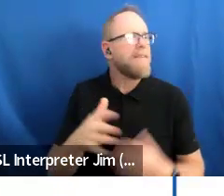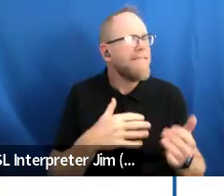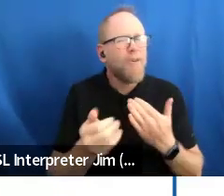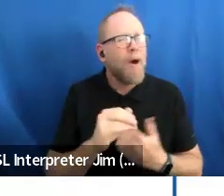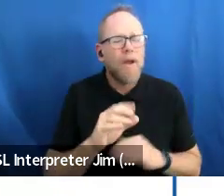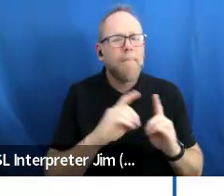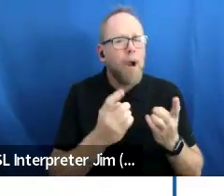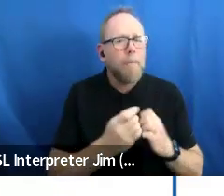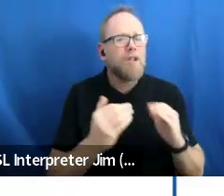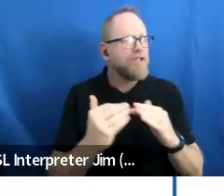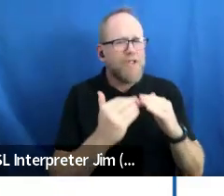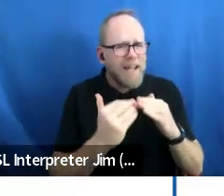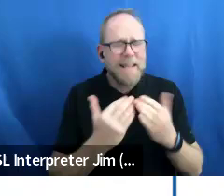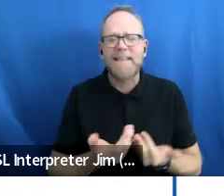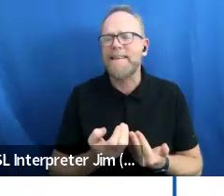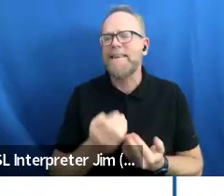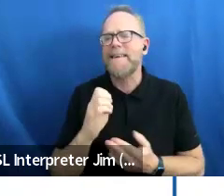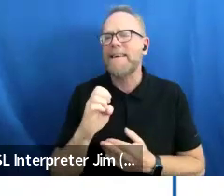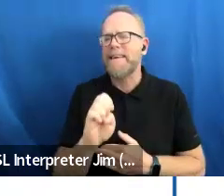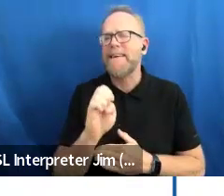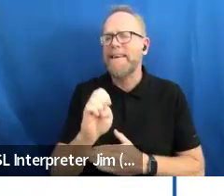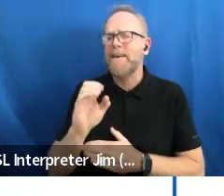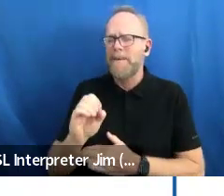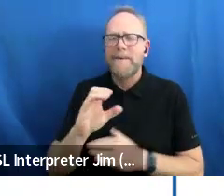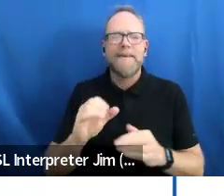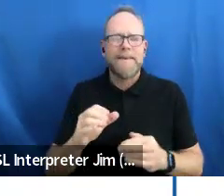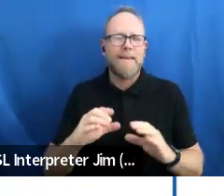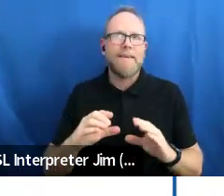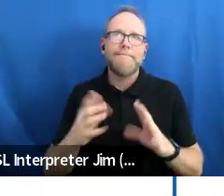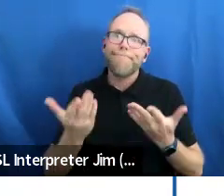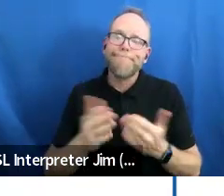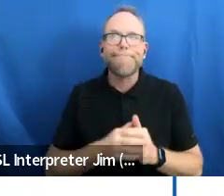the Equal Employment Opportunity Commission, so many different Federal agencies are really